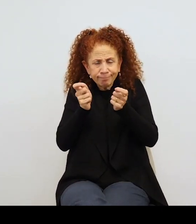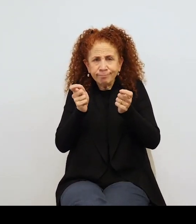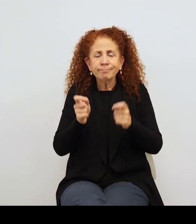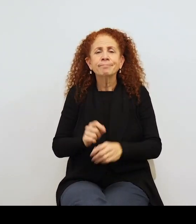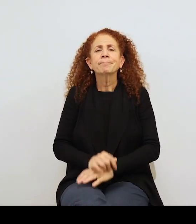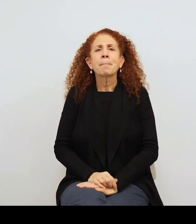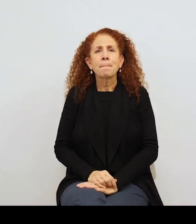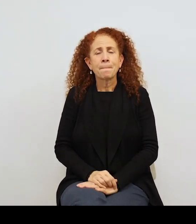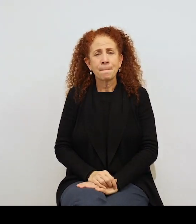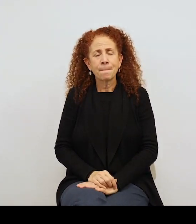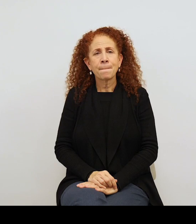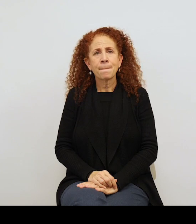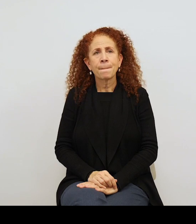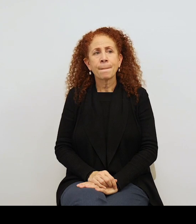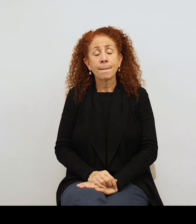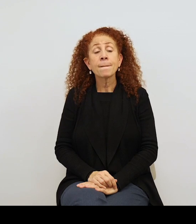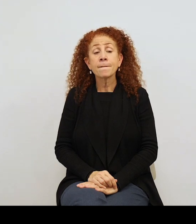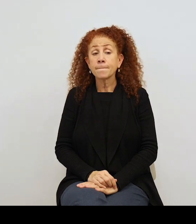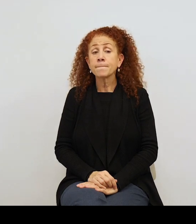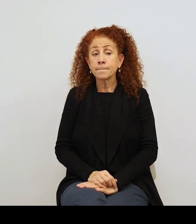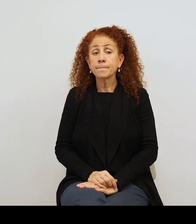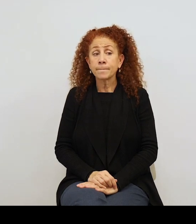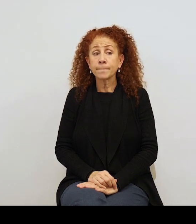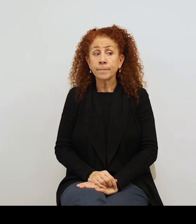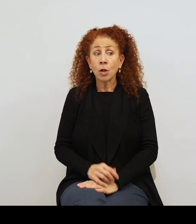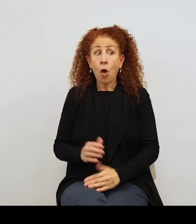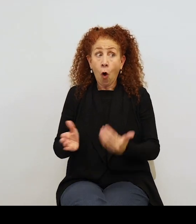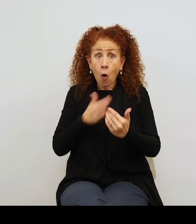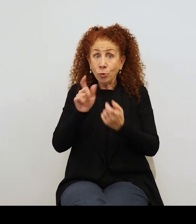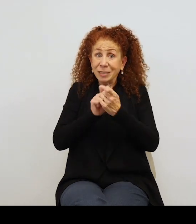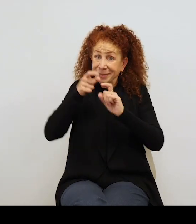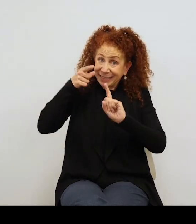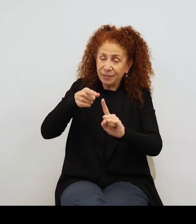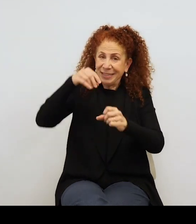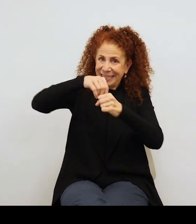And almost exclusively in our cities,